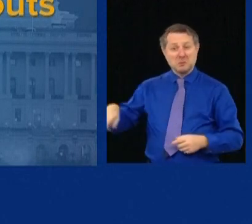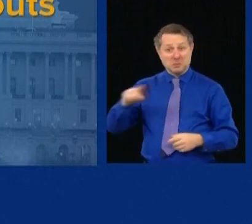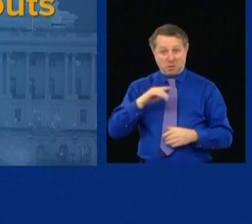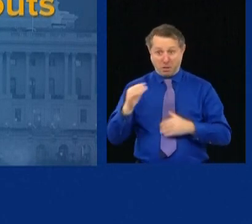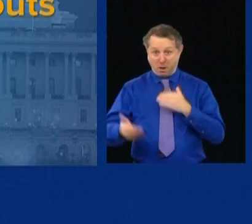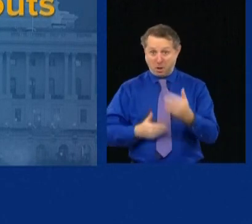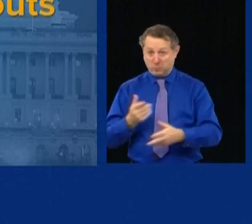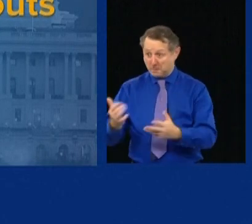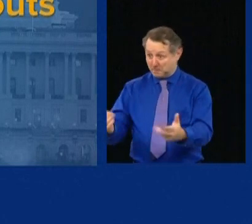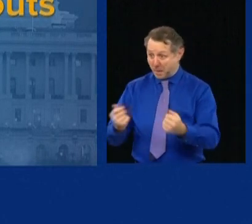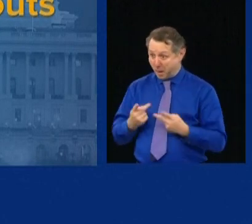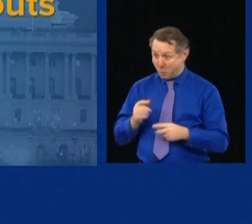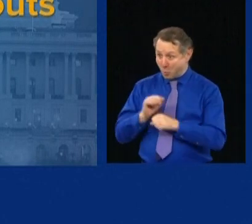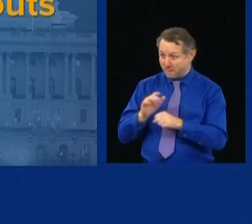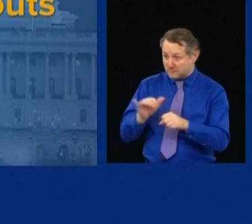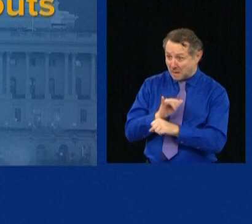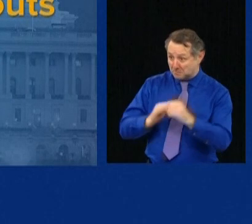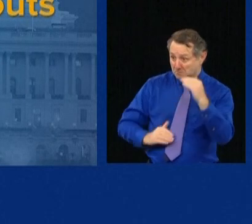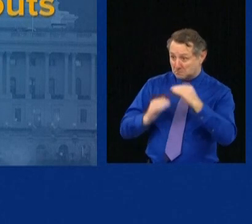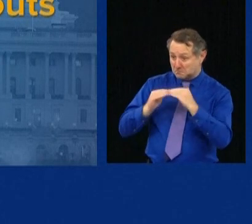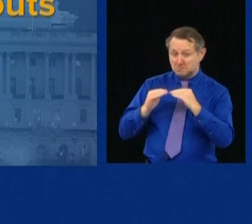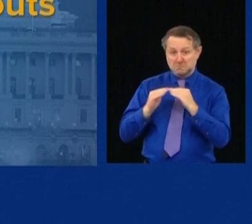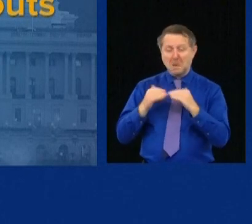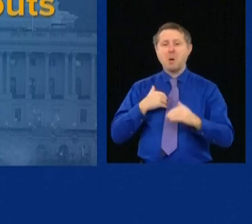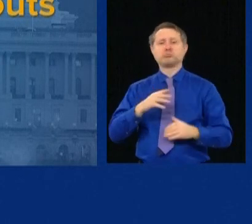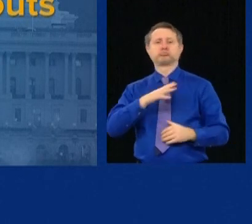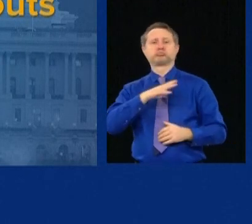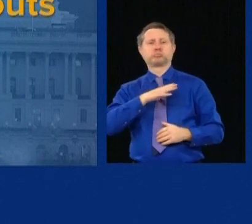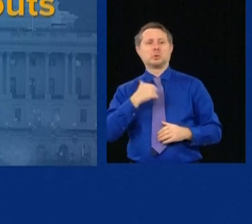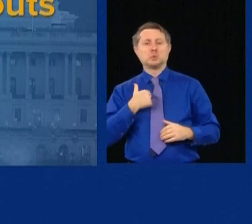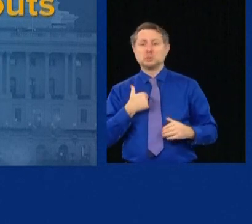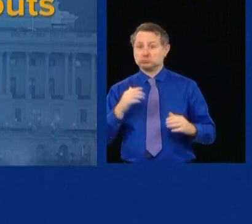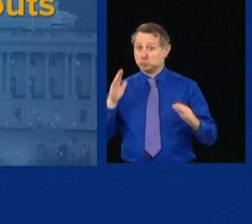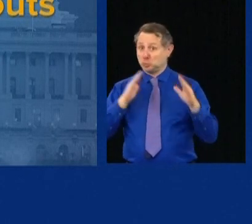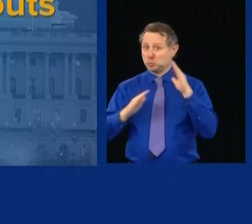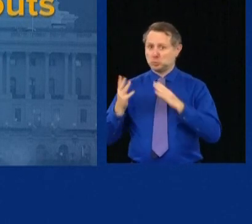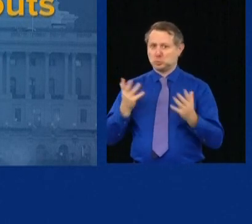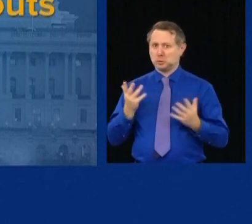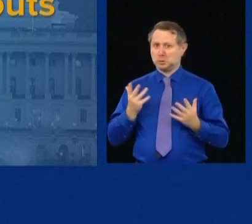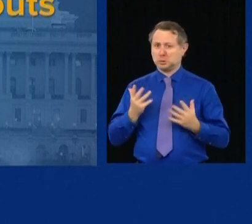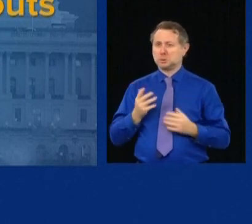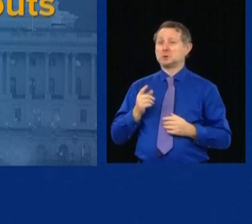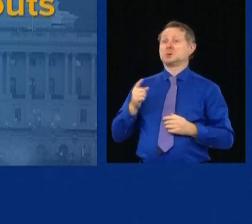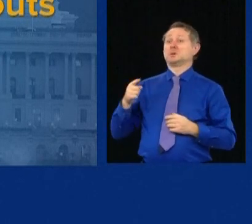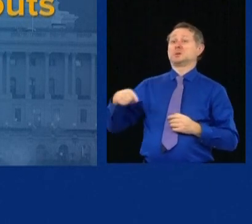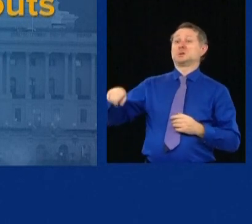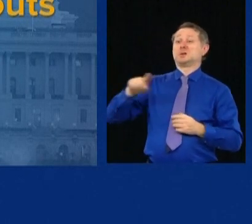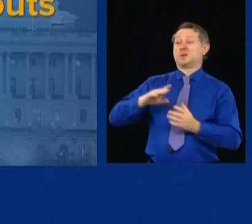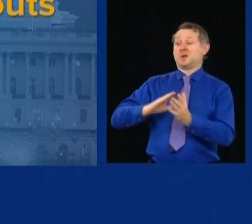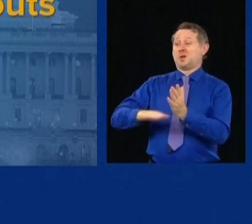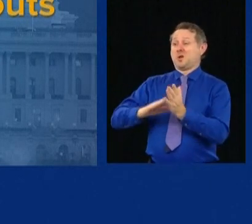CORPORATIONS UNLESS THEY'RE GOING TO REHIRE WORKERS.